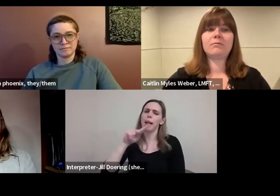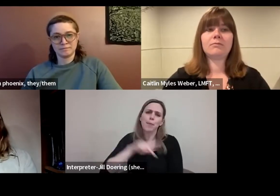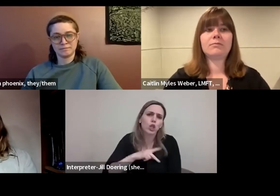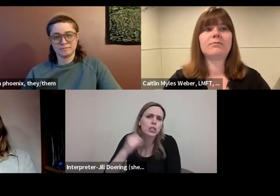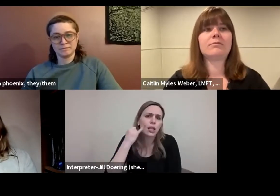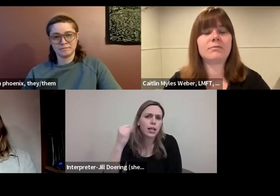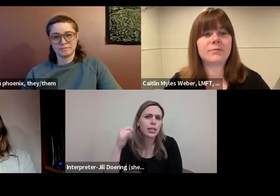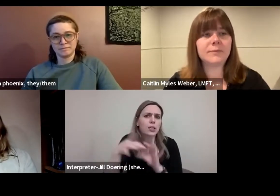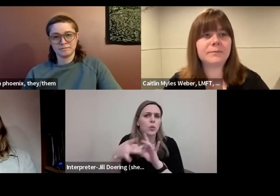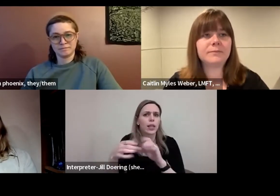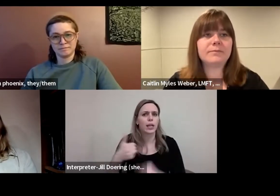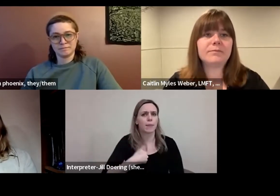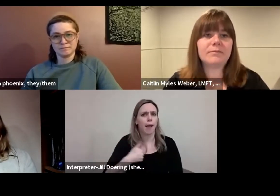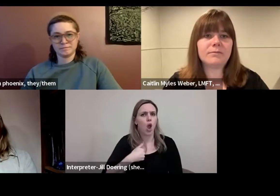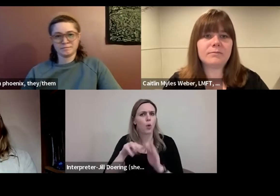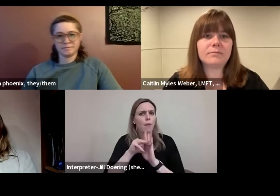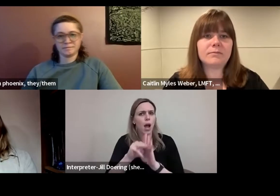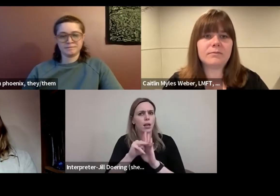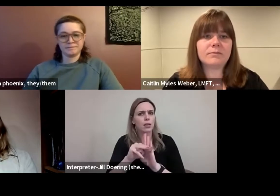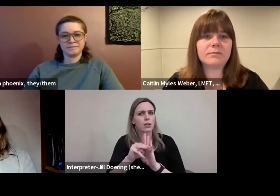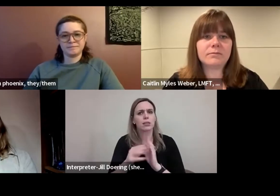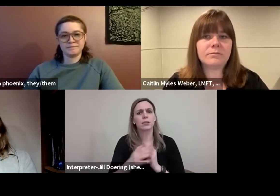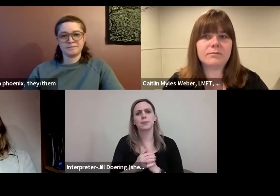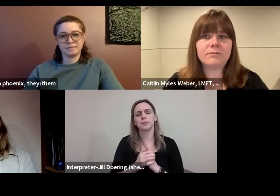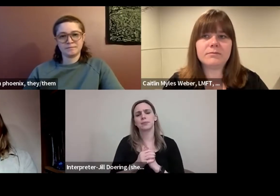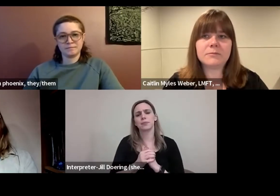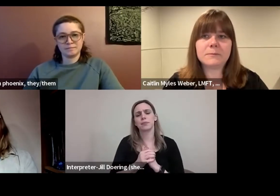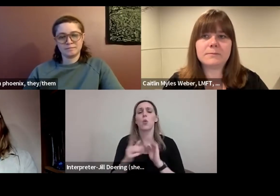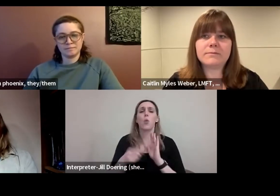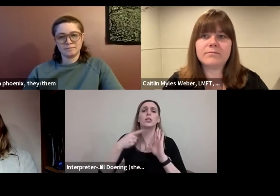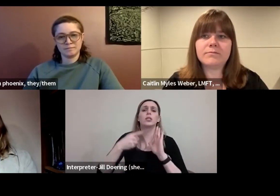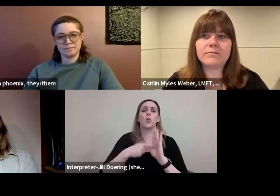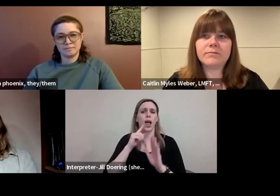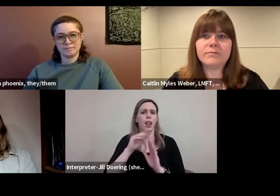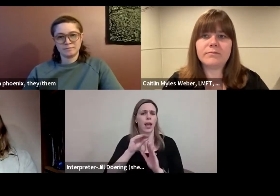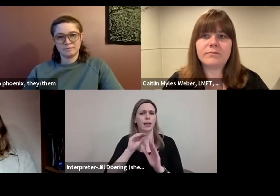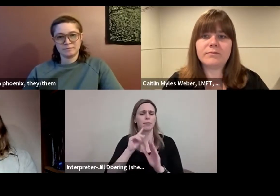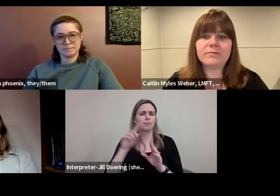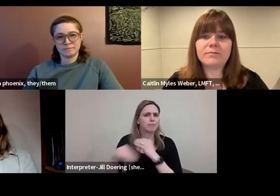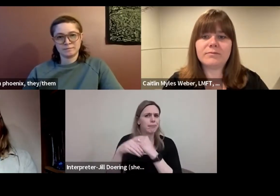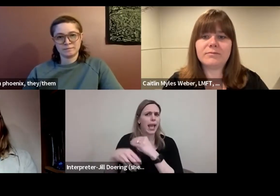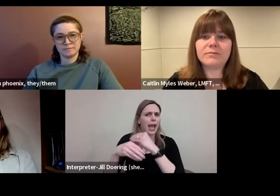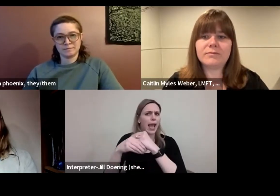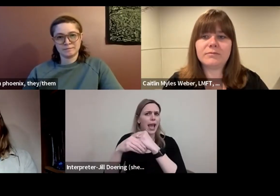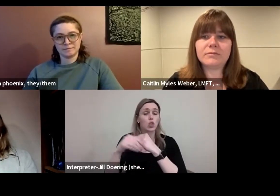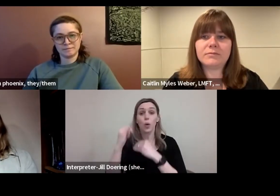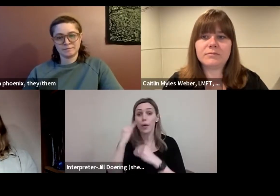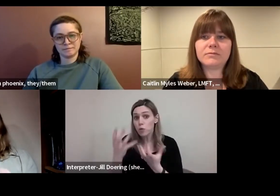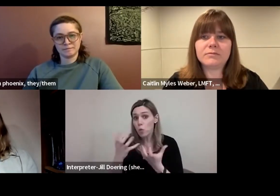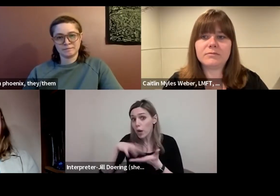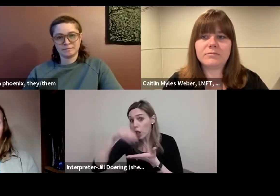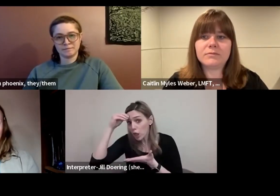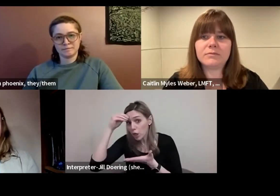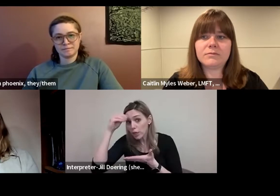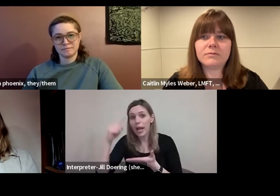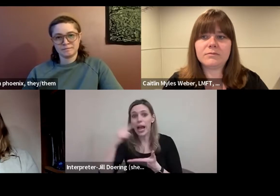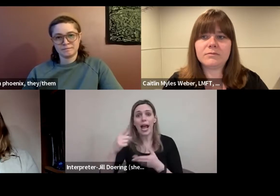but I once in a while remember to put some things in there, So if you would like to learn about like what I call the whole four horse people,